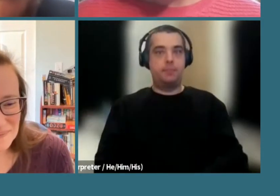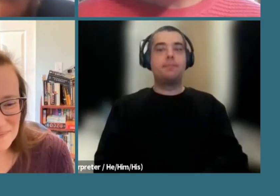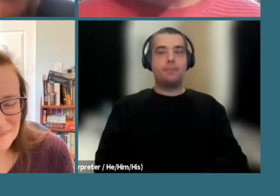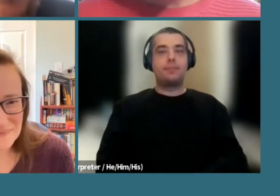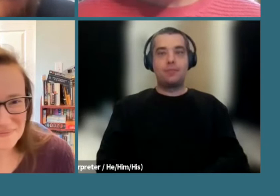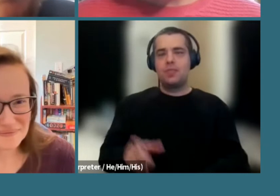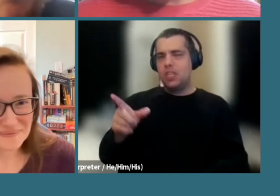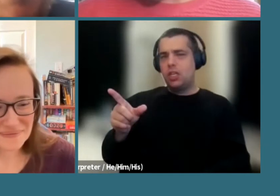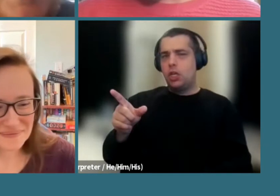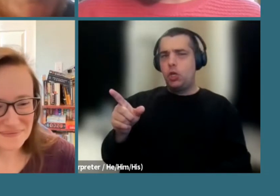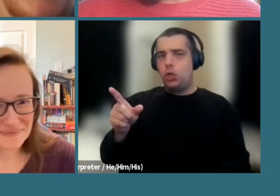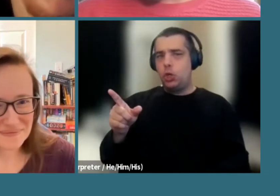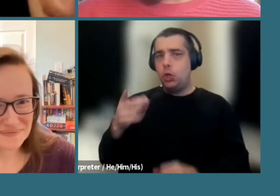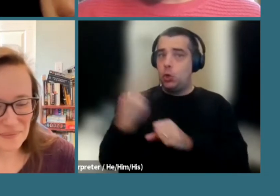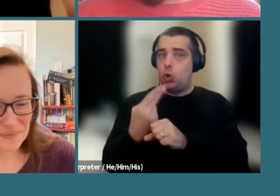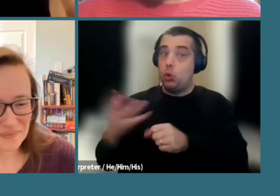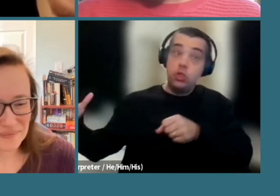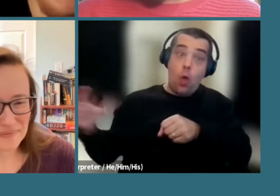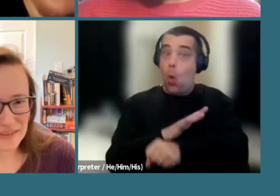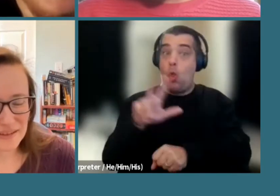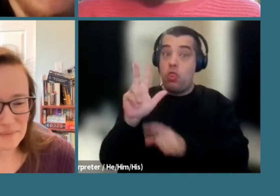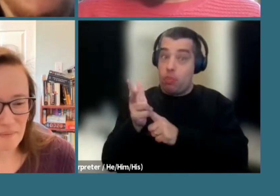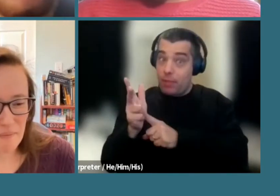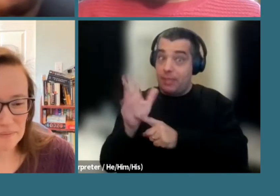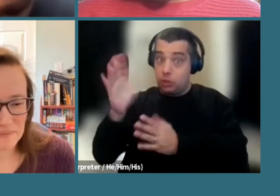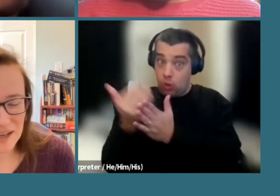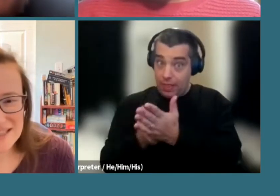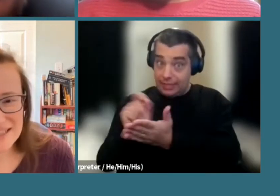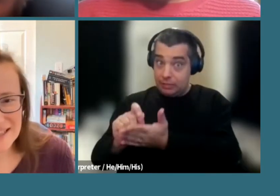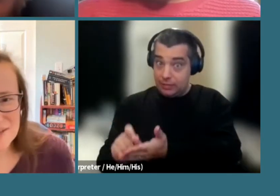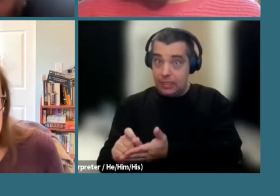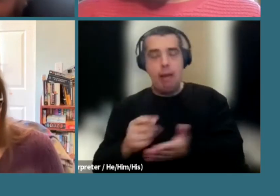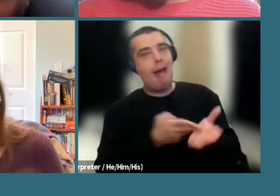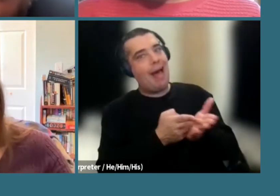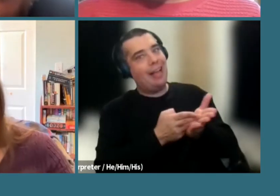Did you take the full three minutes to do your list? Honestly, I took extra minutes